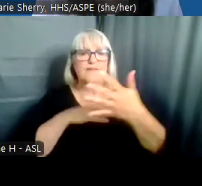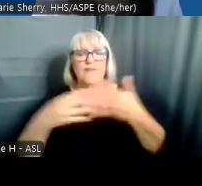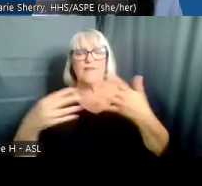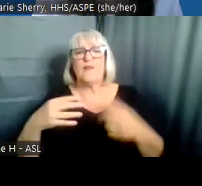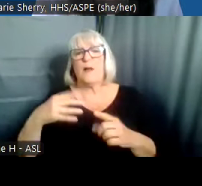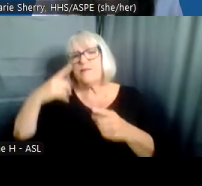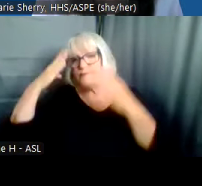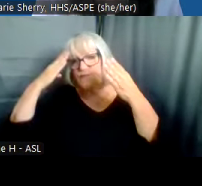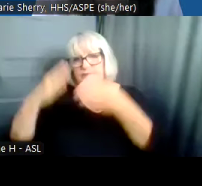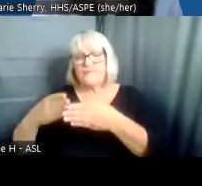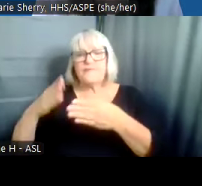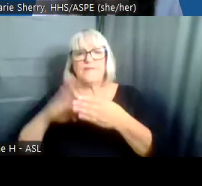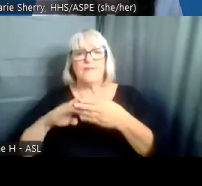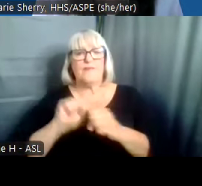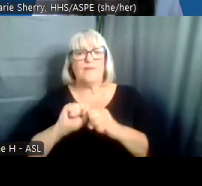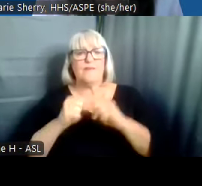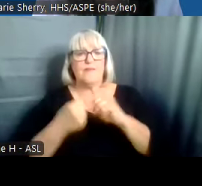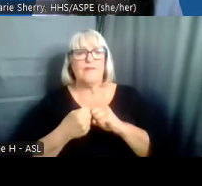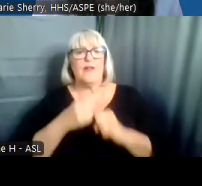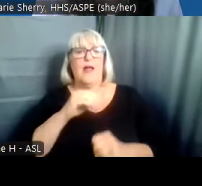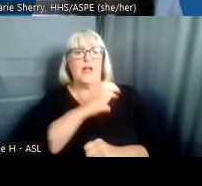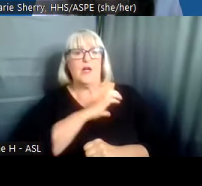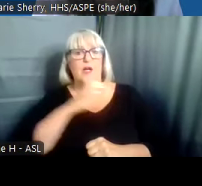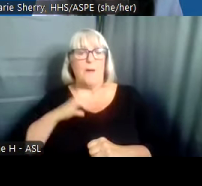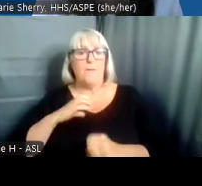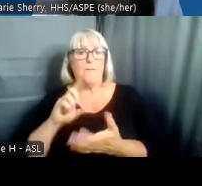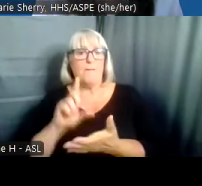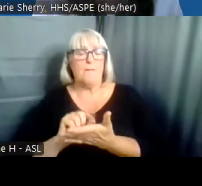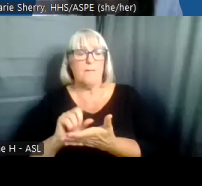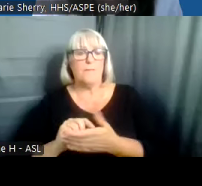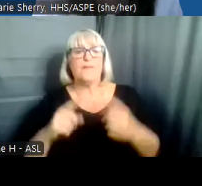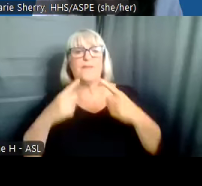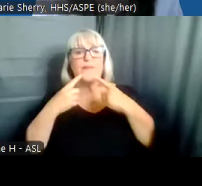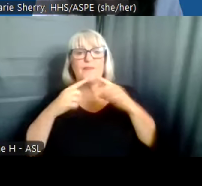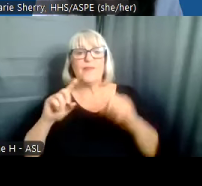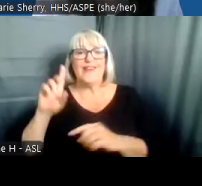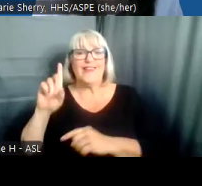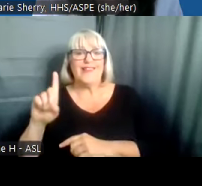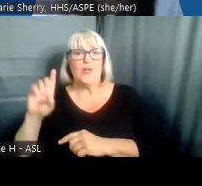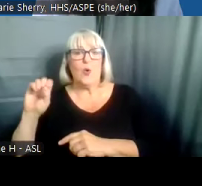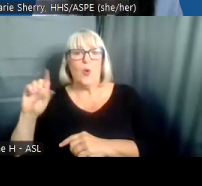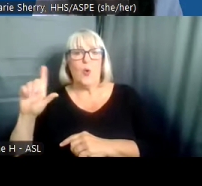Commissioner's Corner Publications. And finally, the Department of Labor will publish new analysis comparing the